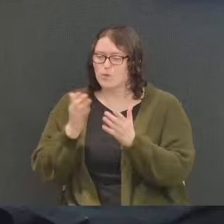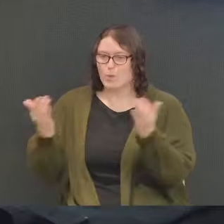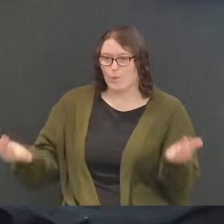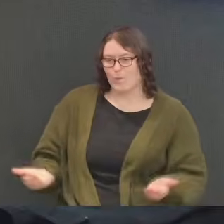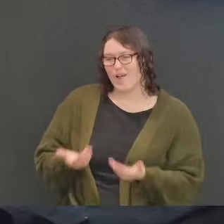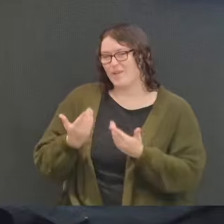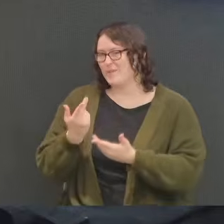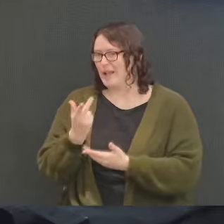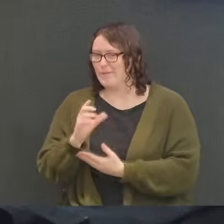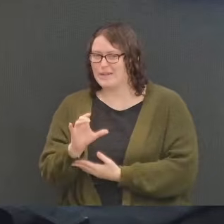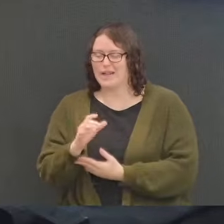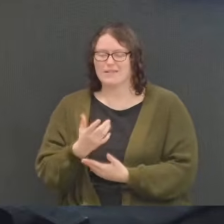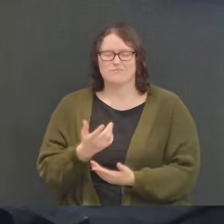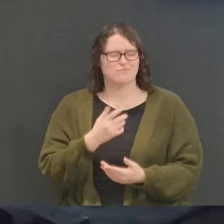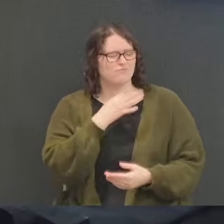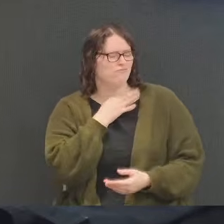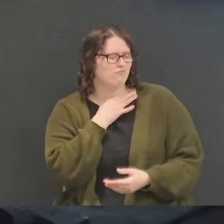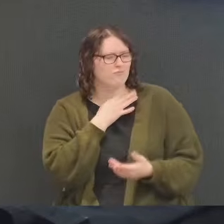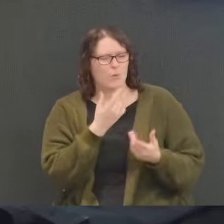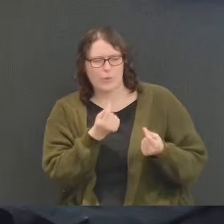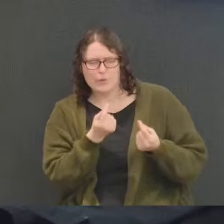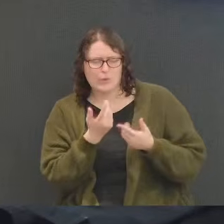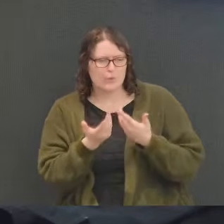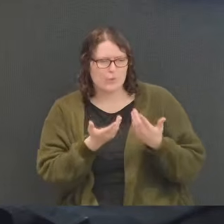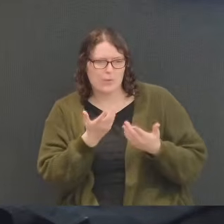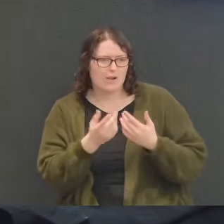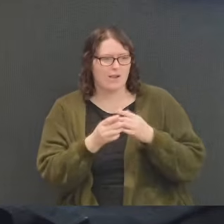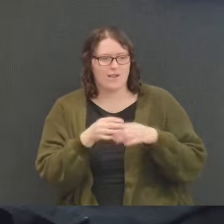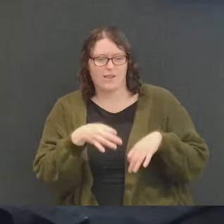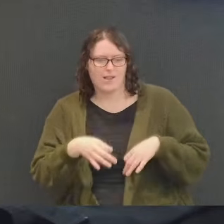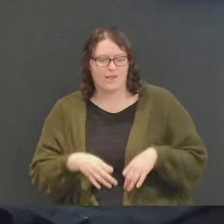wanted to know more about what the county does. I was happy to provide that information. So,